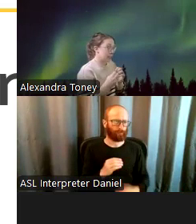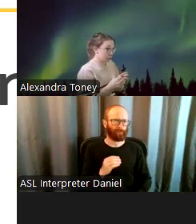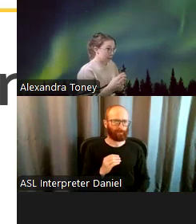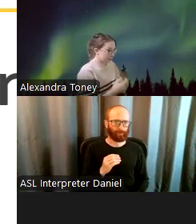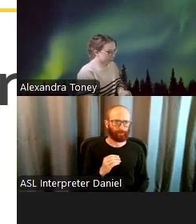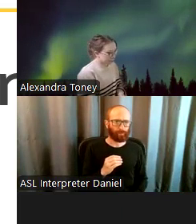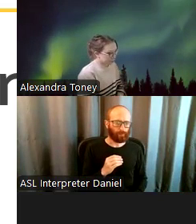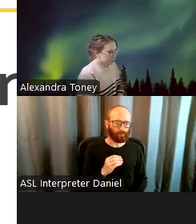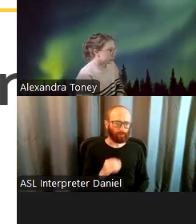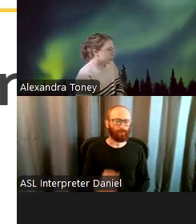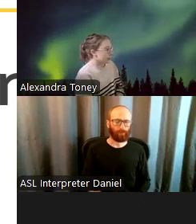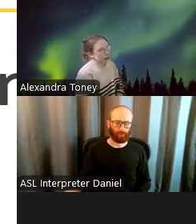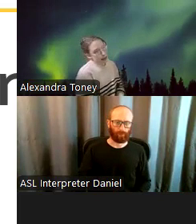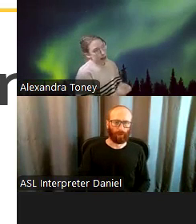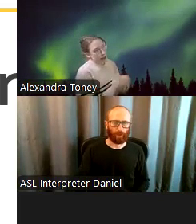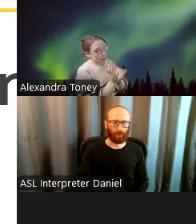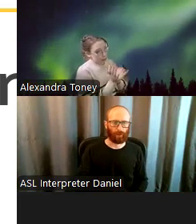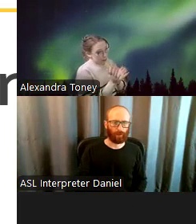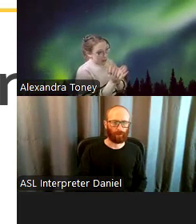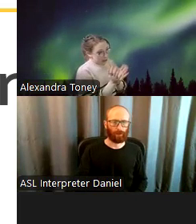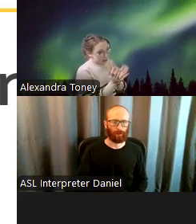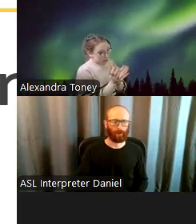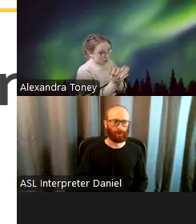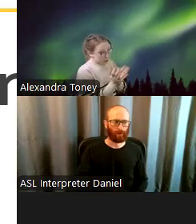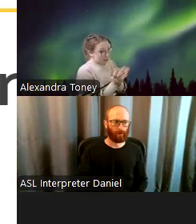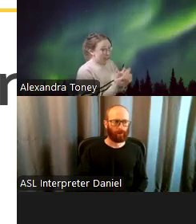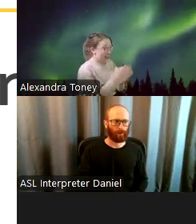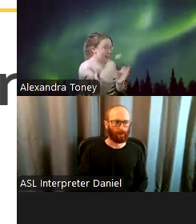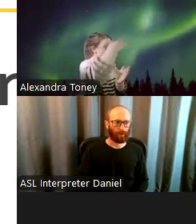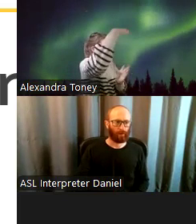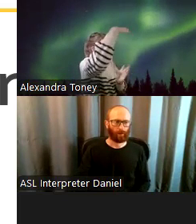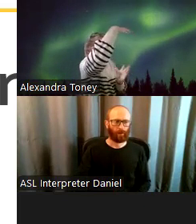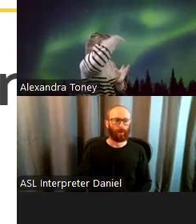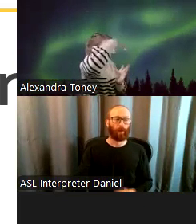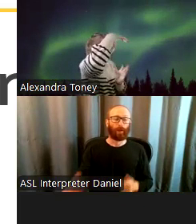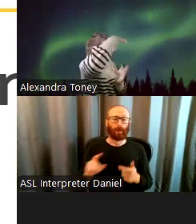teaching and then when we unpack this further, you'll see the like vanilla,